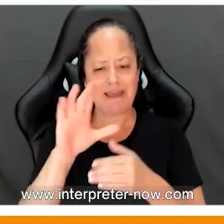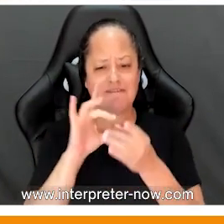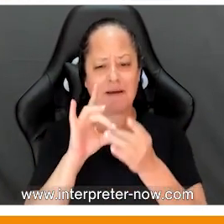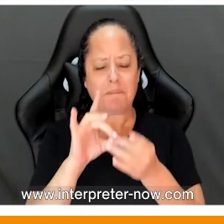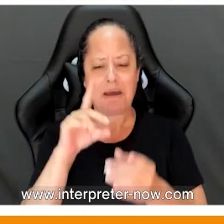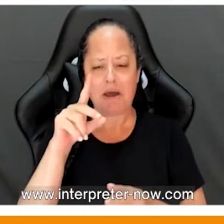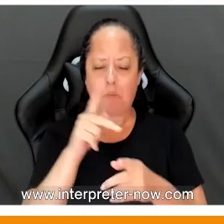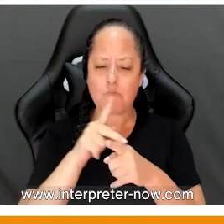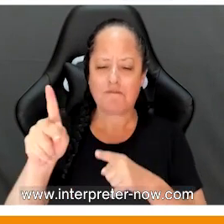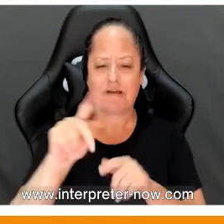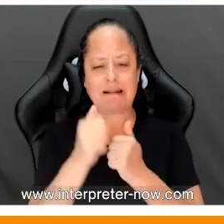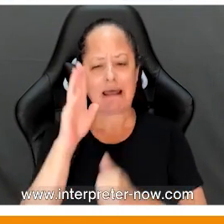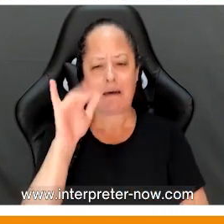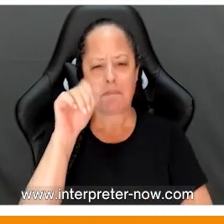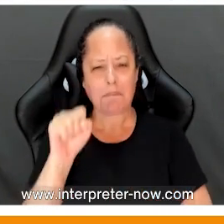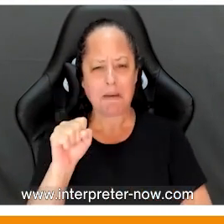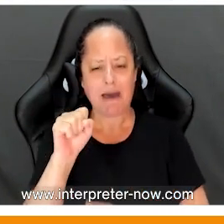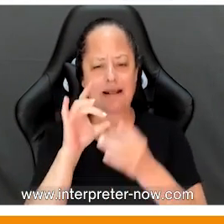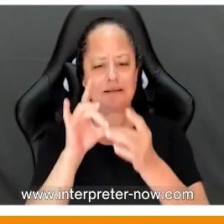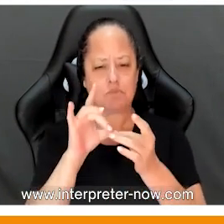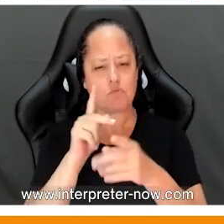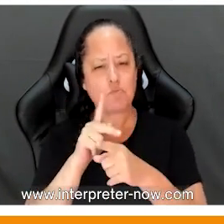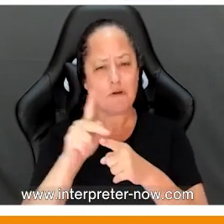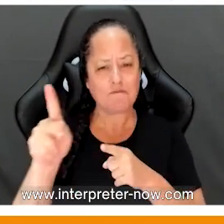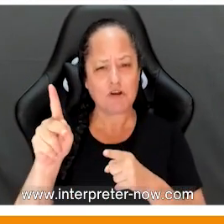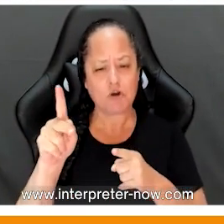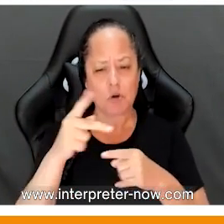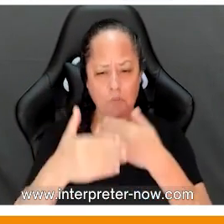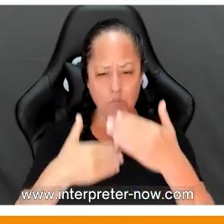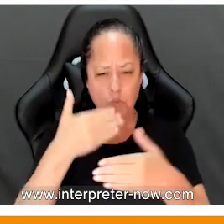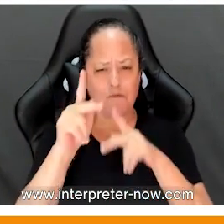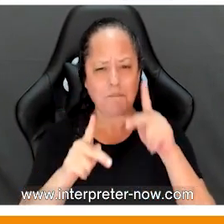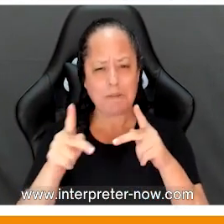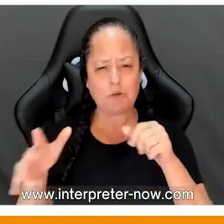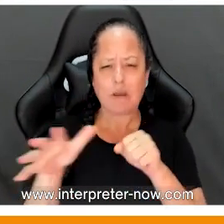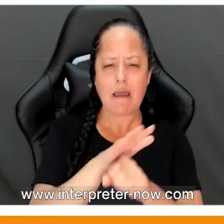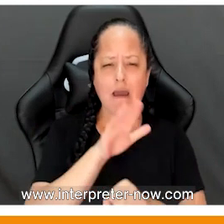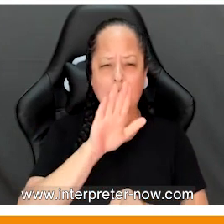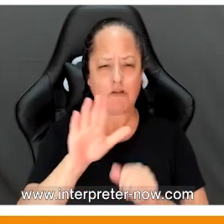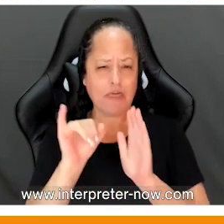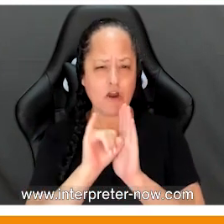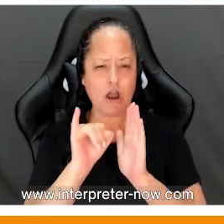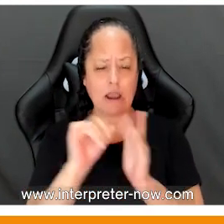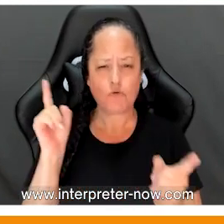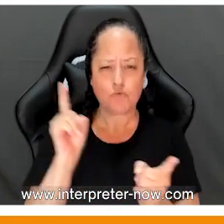We'll talk about how biases about professionalism move people to cover their identity, to reduce